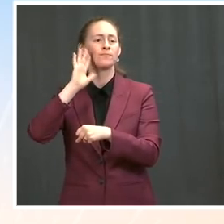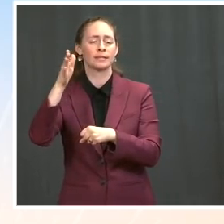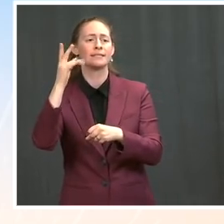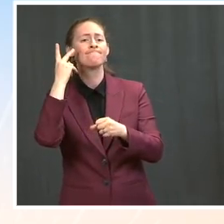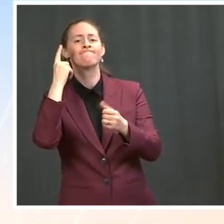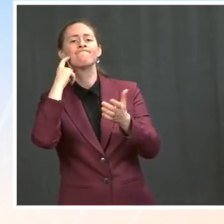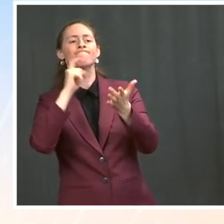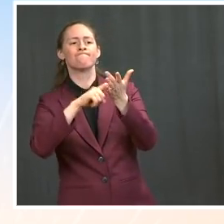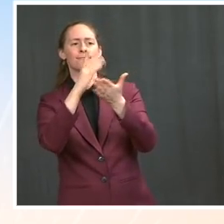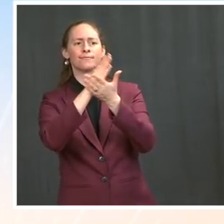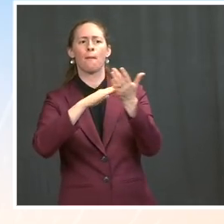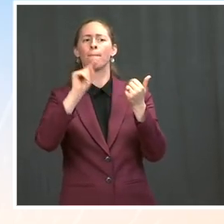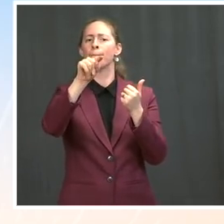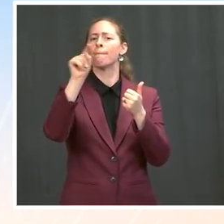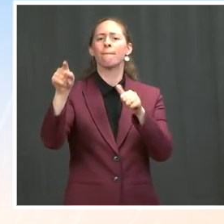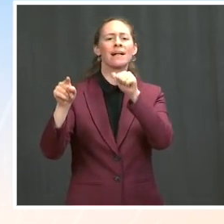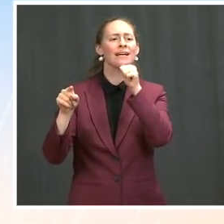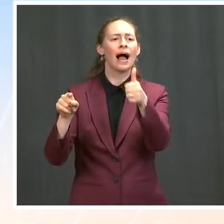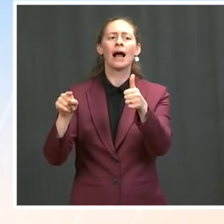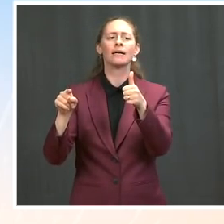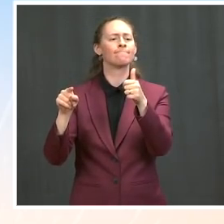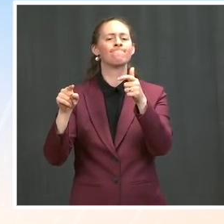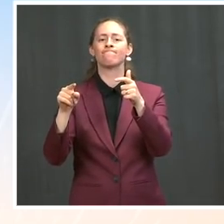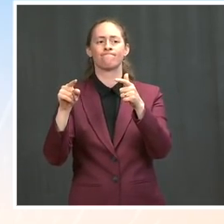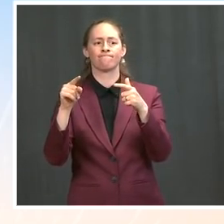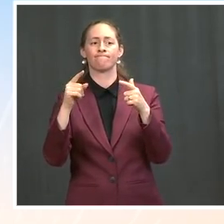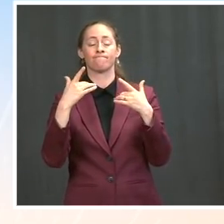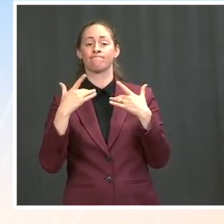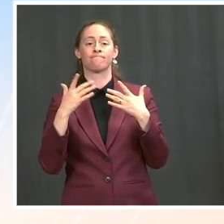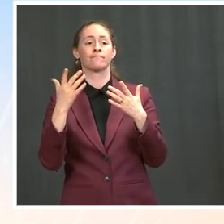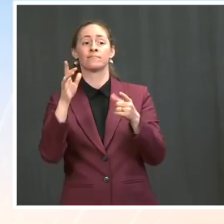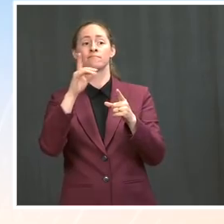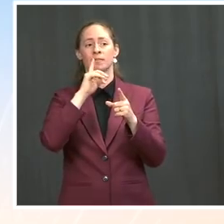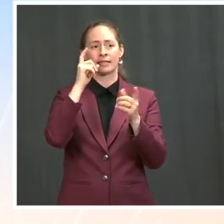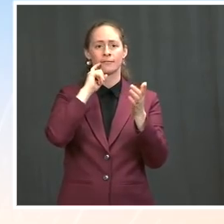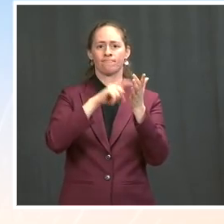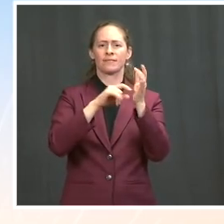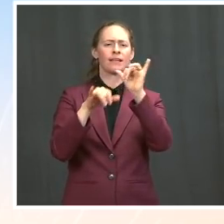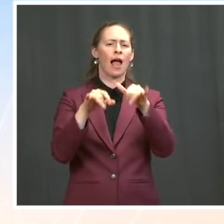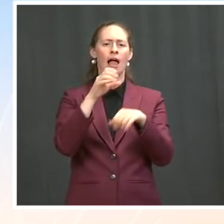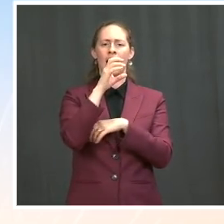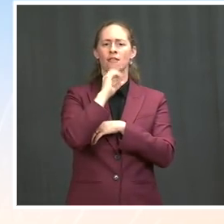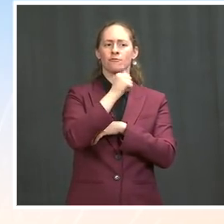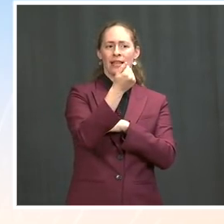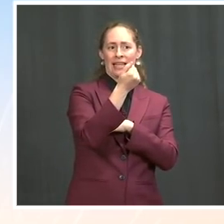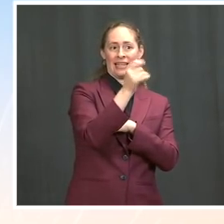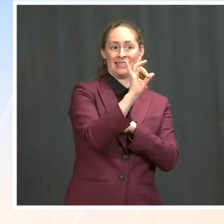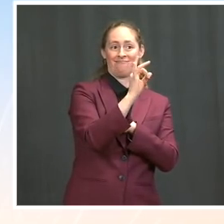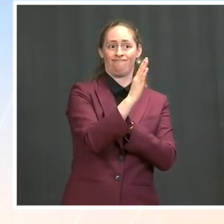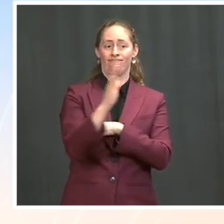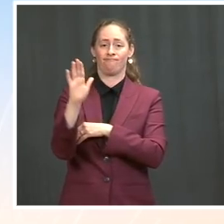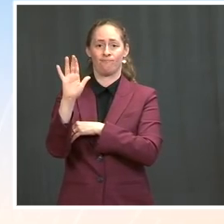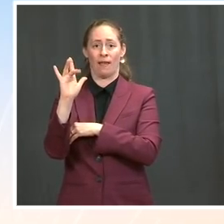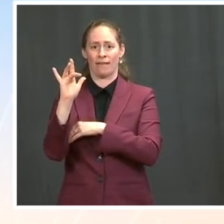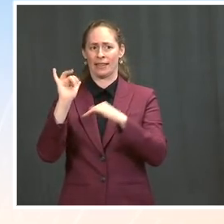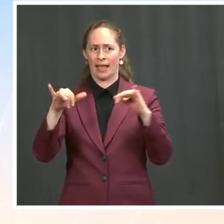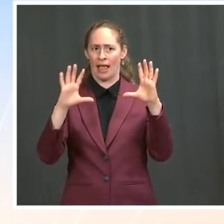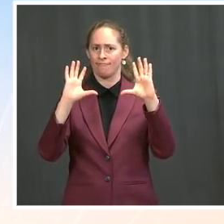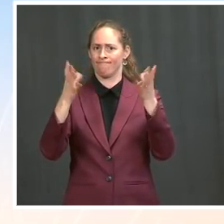Eight- -- yes, eighteen to under twenty-five. That means that's an area we need to continue to work on. Now, regardless, even if we sailed past --